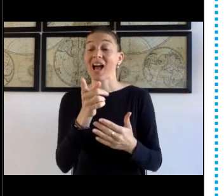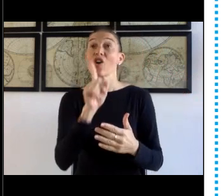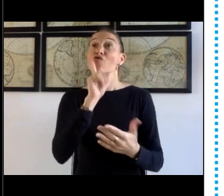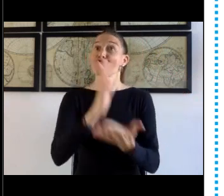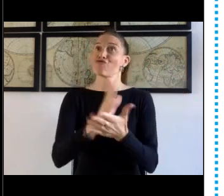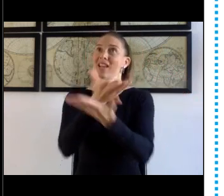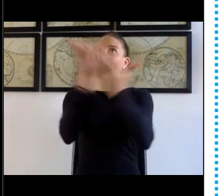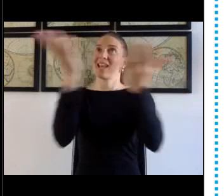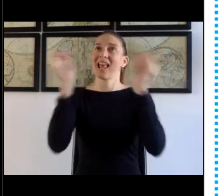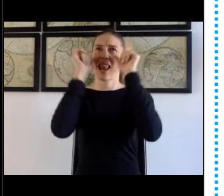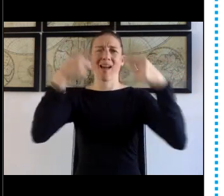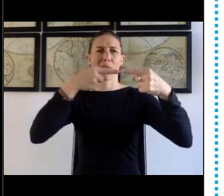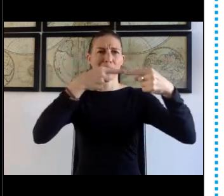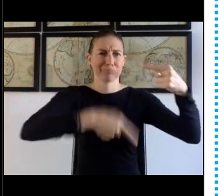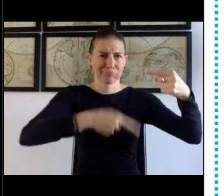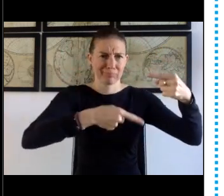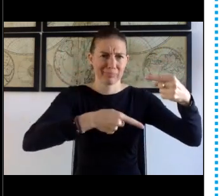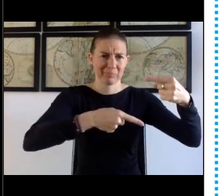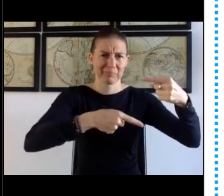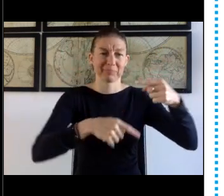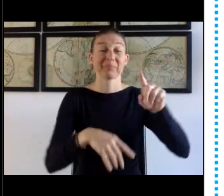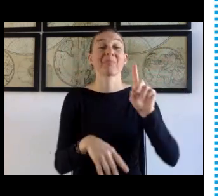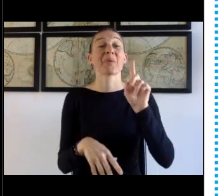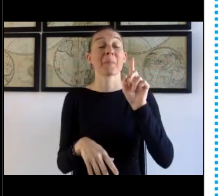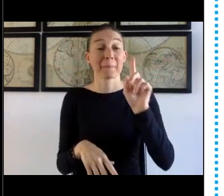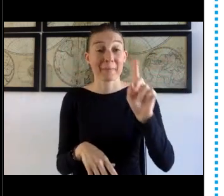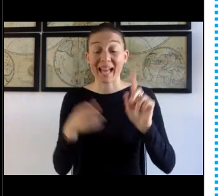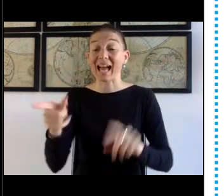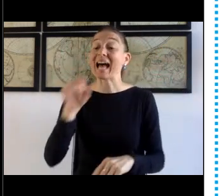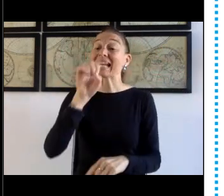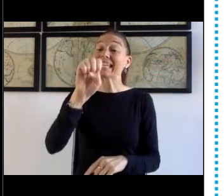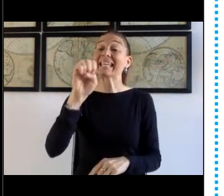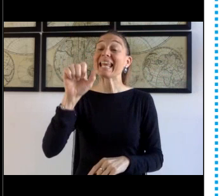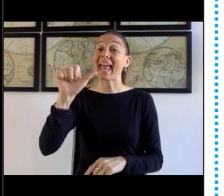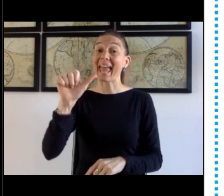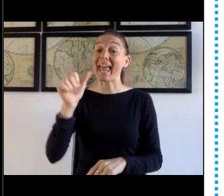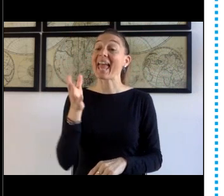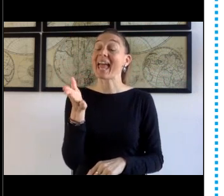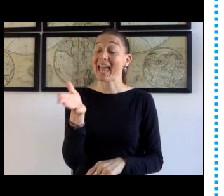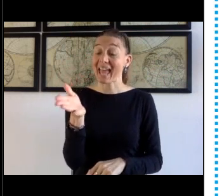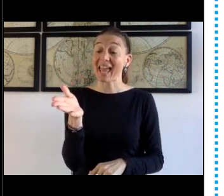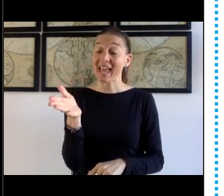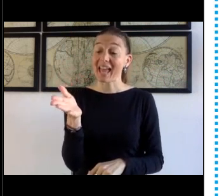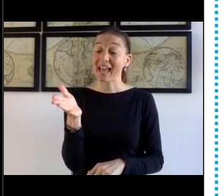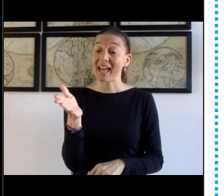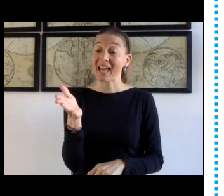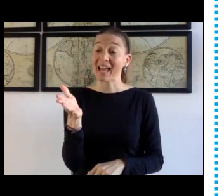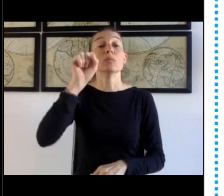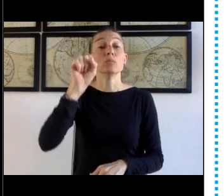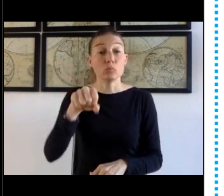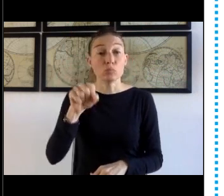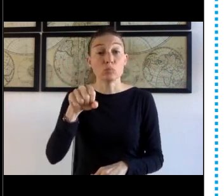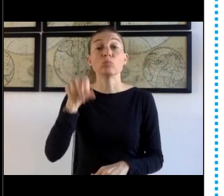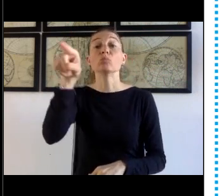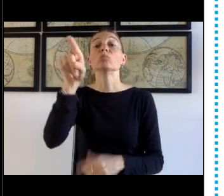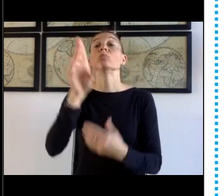The problem is that we ended with a very good law on accessibility of digital products and services.